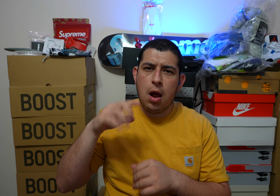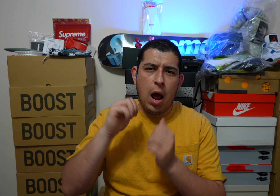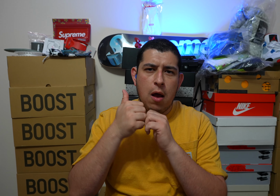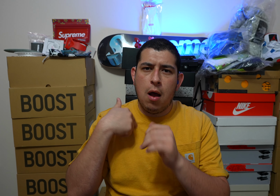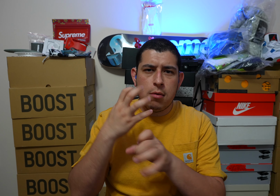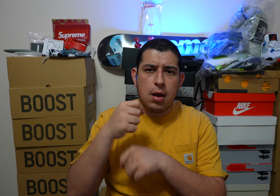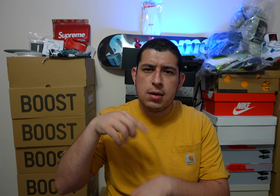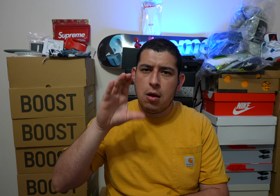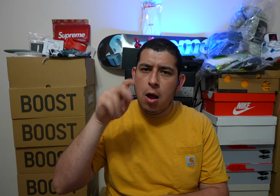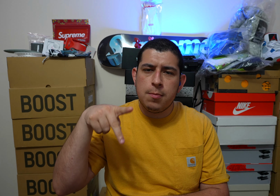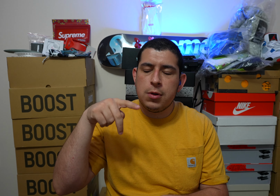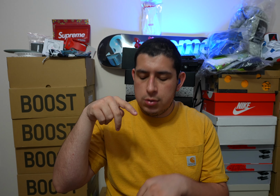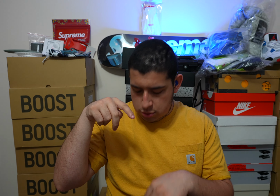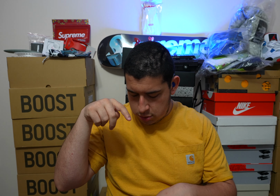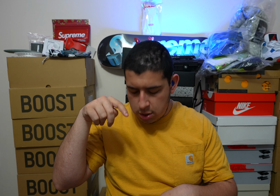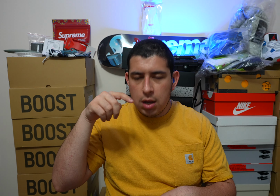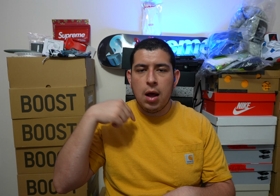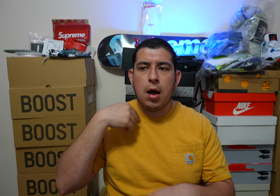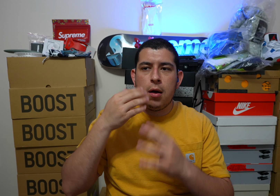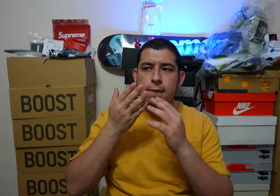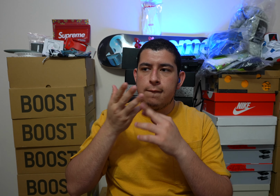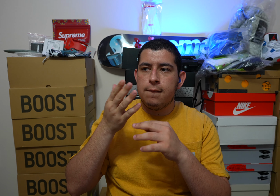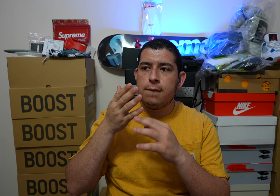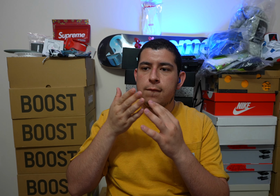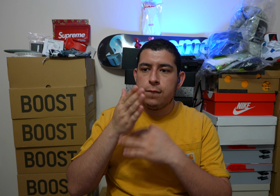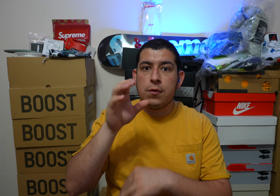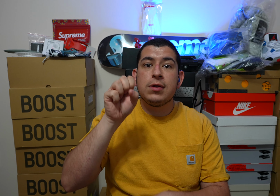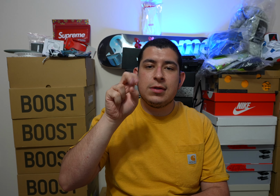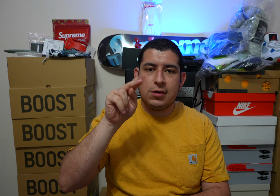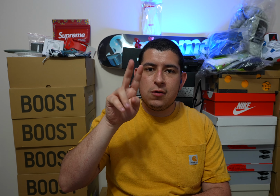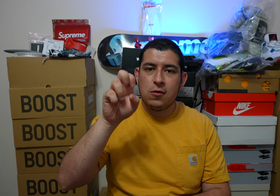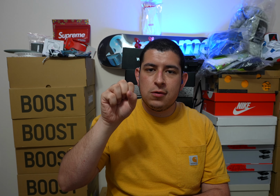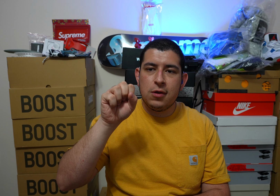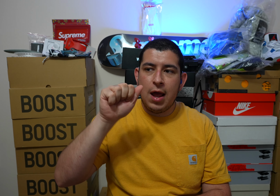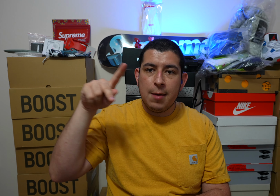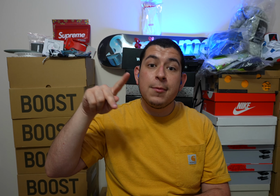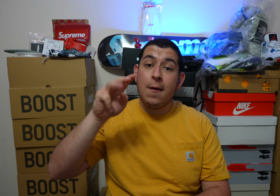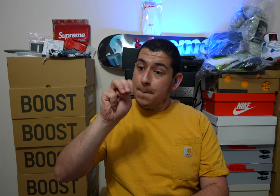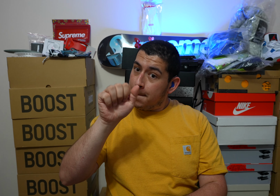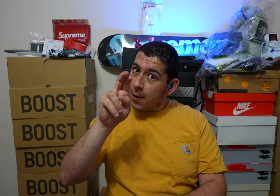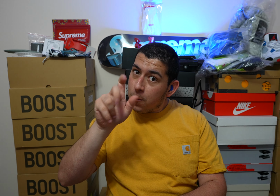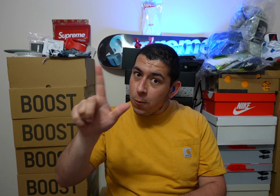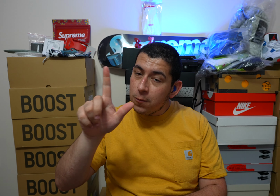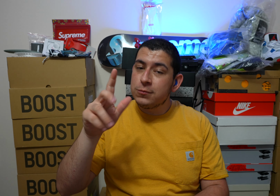I copped it via SNKRS App. Manual gang.